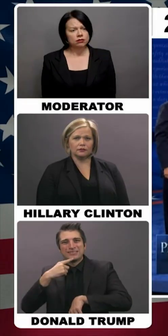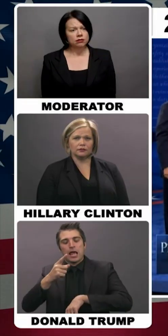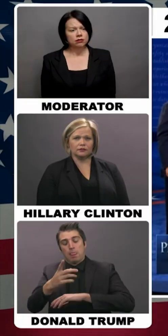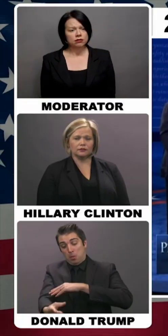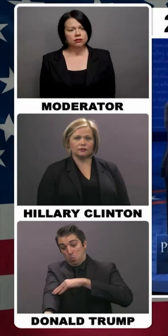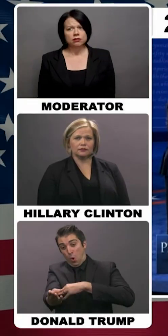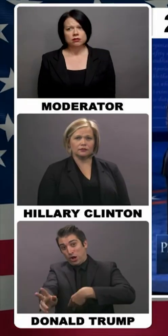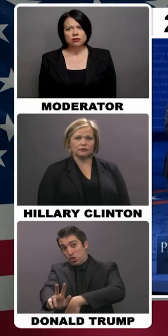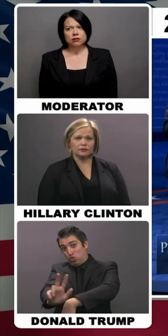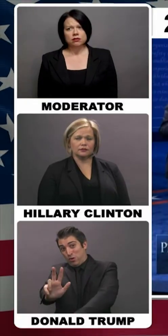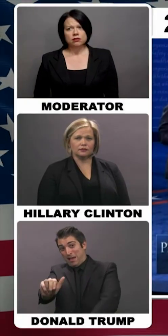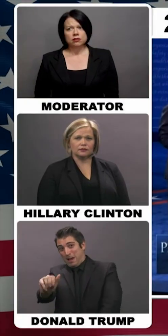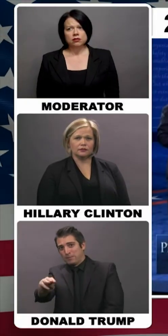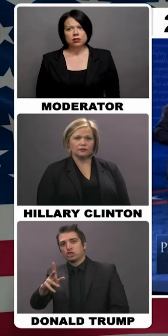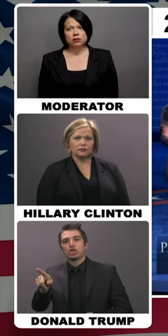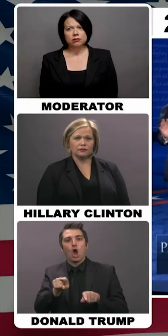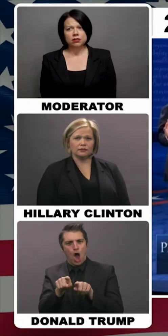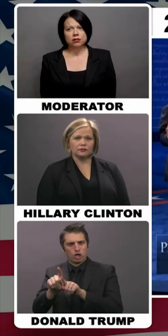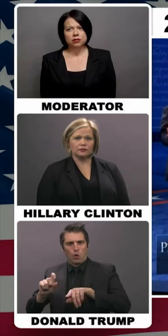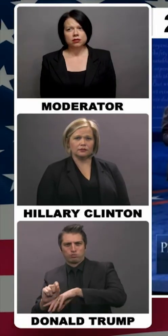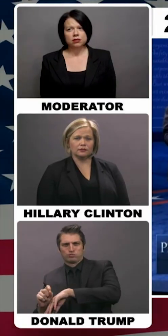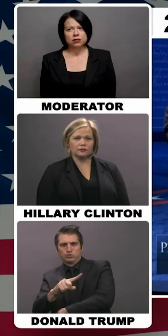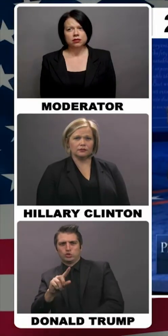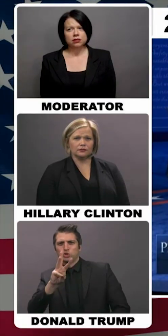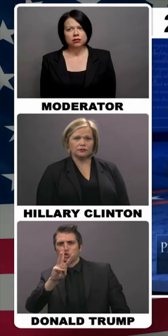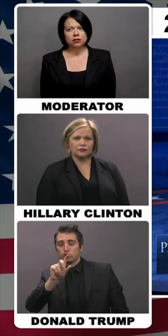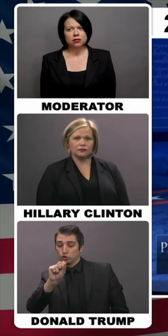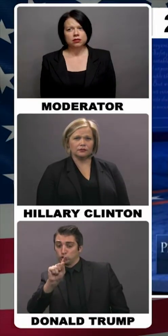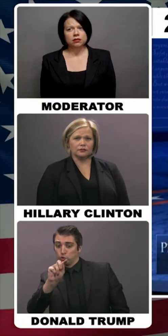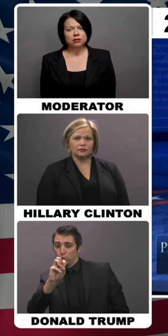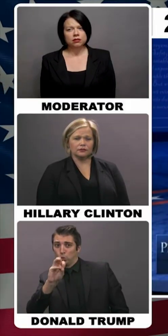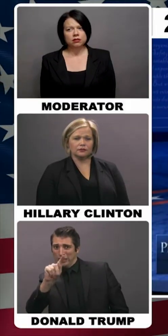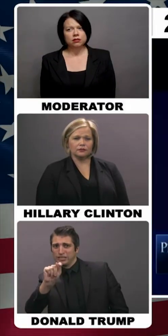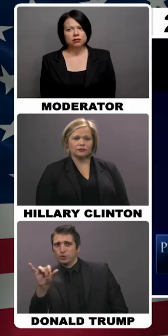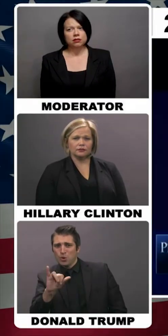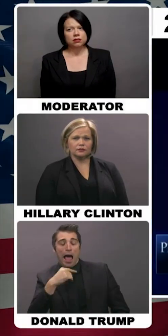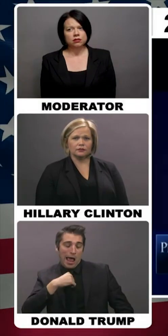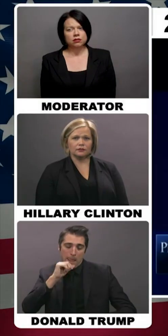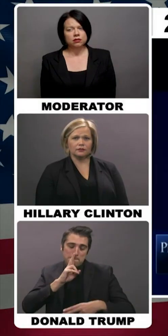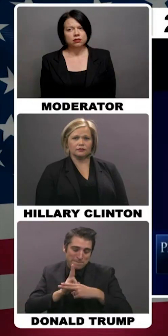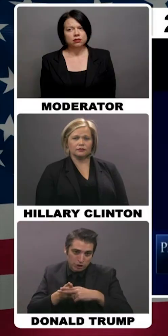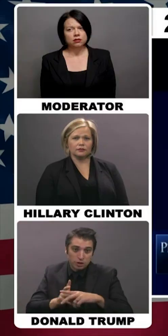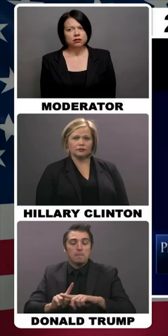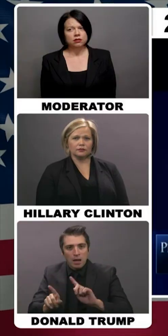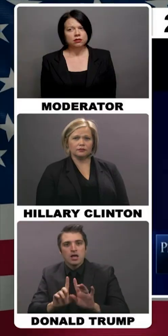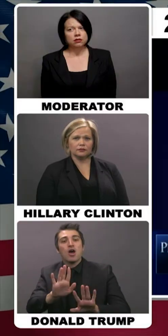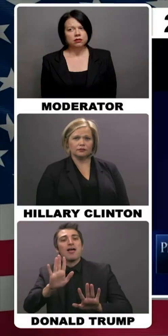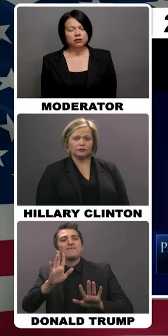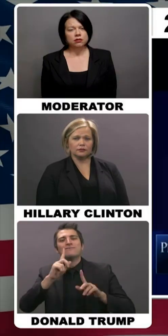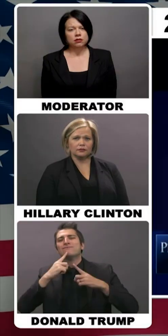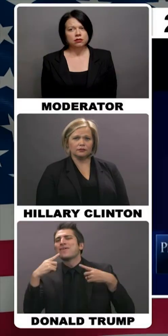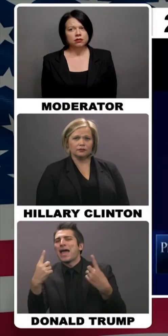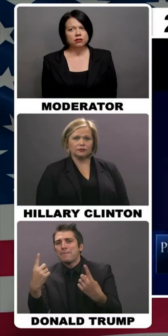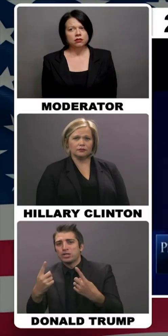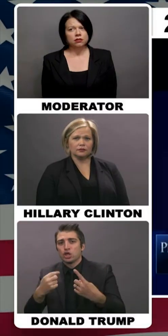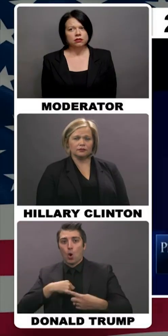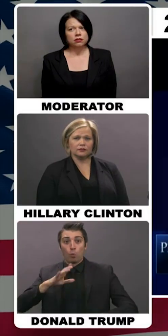and she also sent a tweet out at three o'clock in the morning. But I won't even mention that, but she said she'll be awake. Who's the famous thing? We're gonna answer our call at three o'clock in the morning.